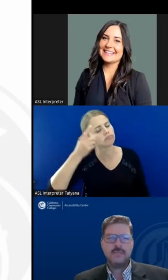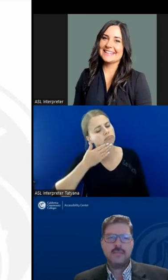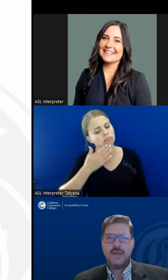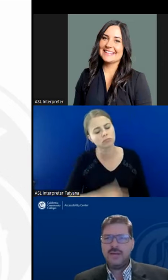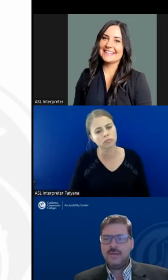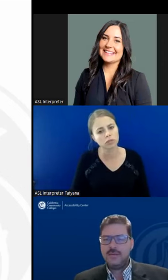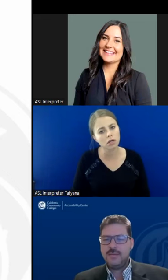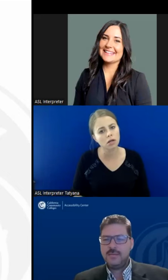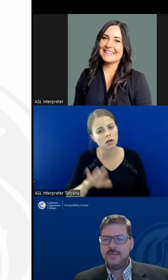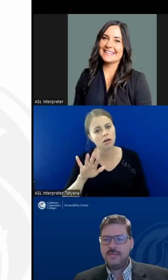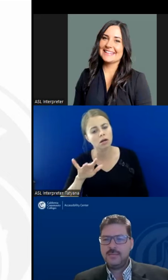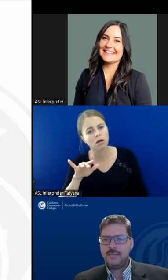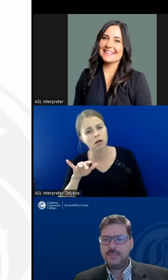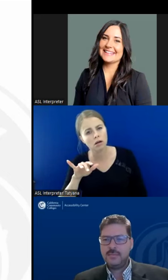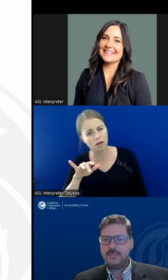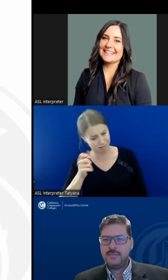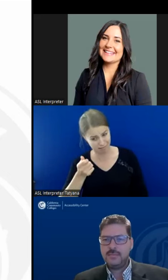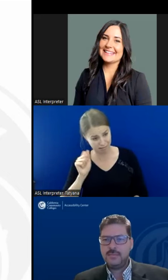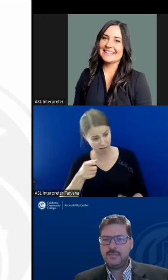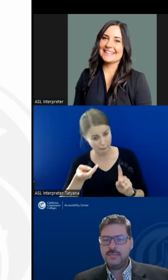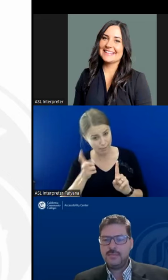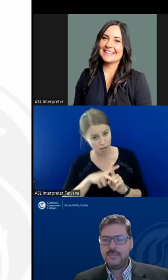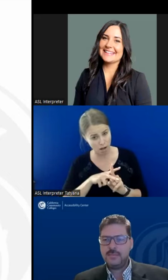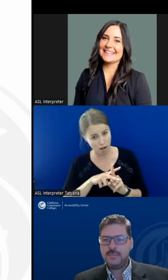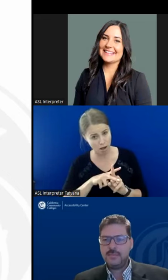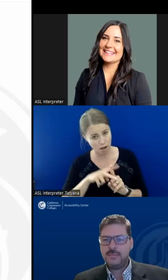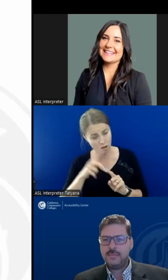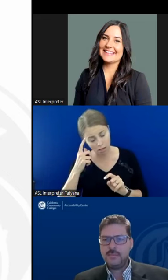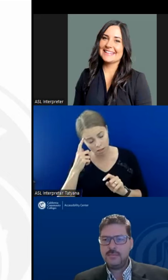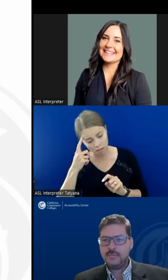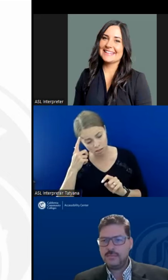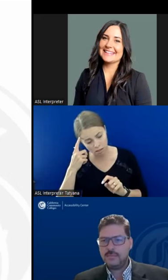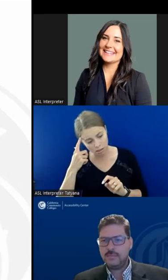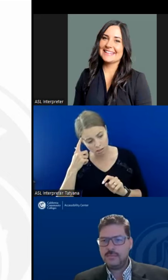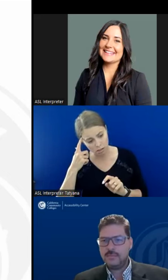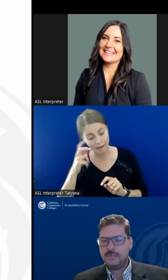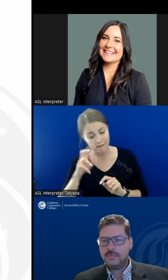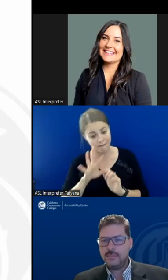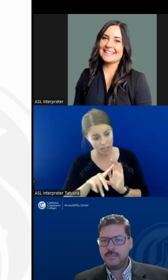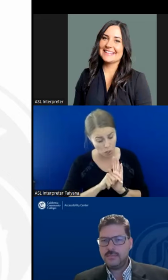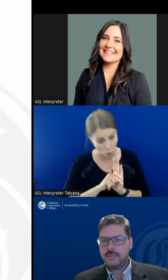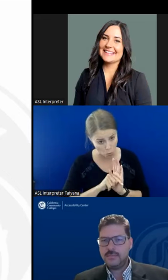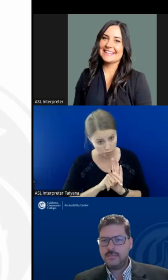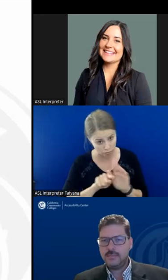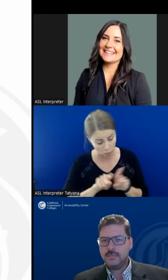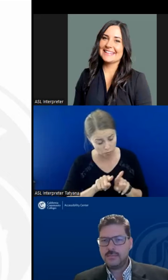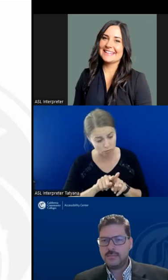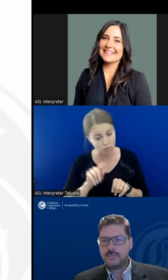Does it apply to the videos and the tables,